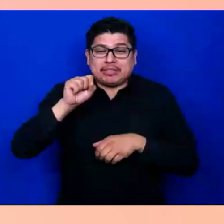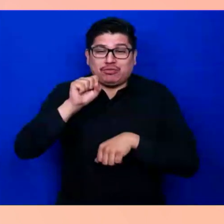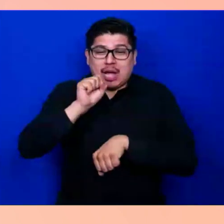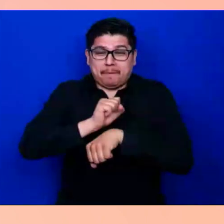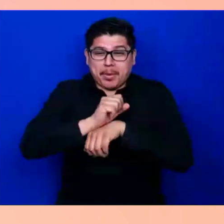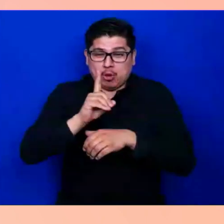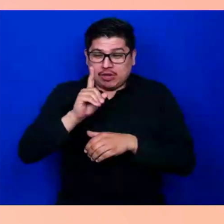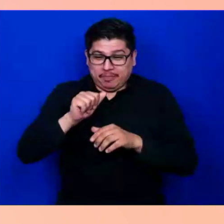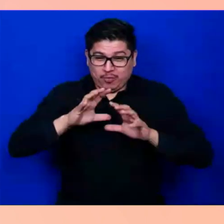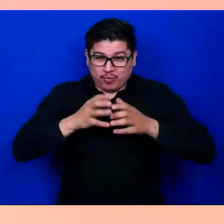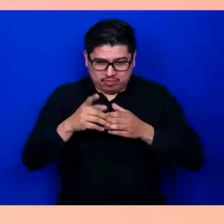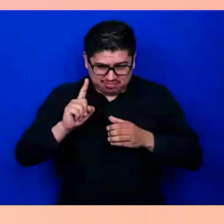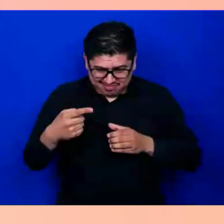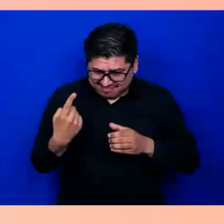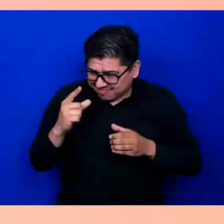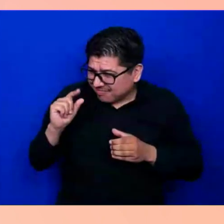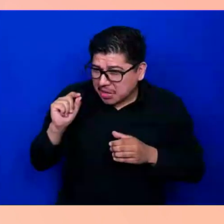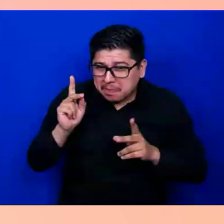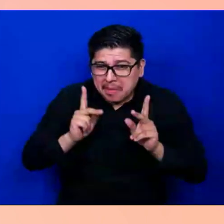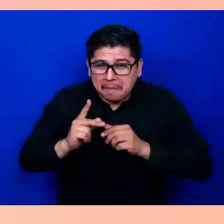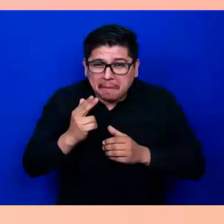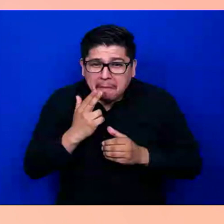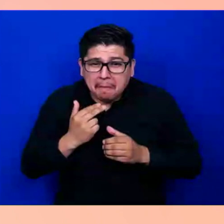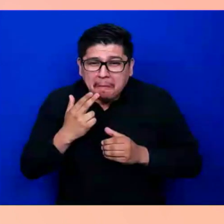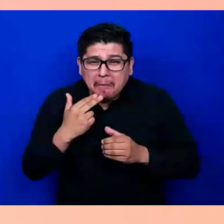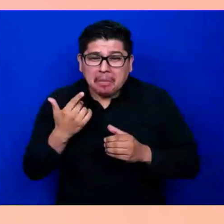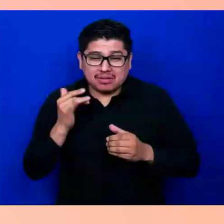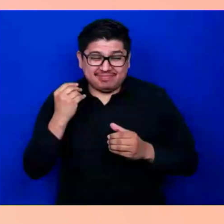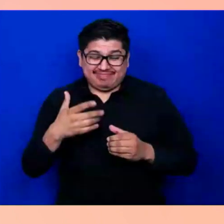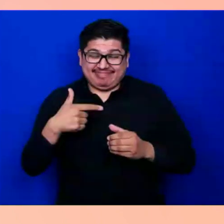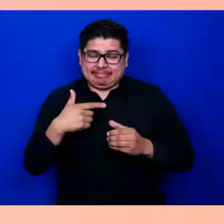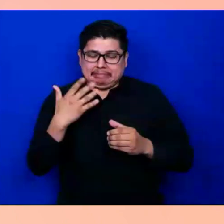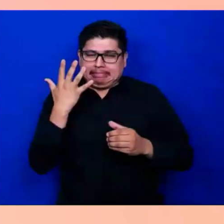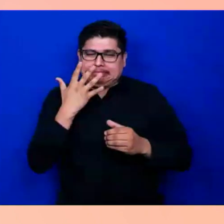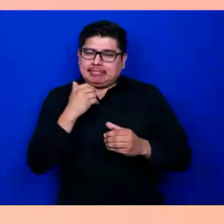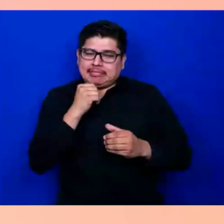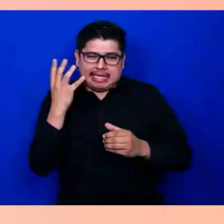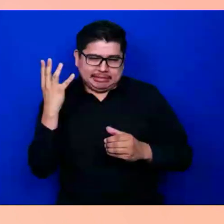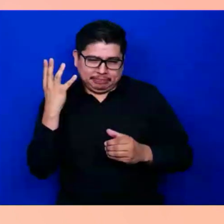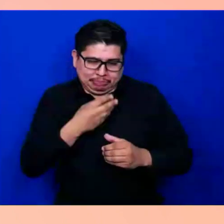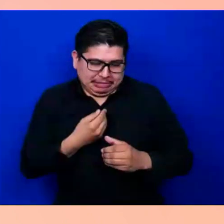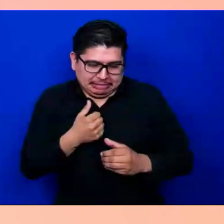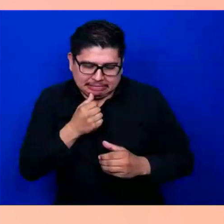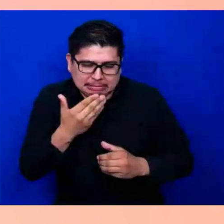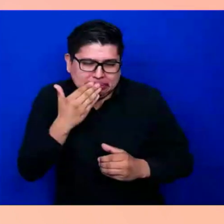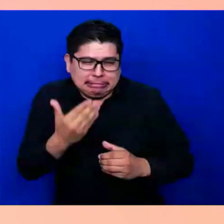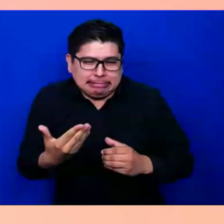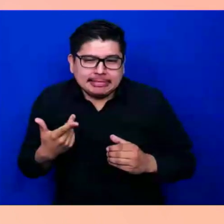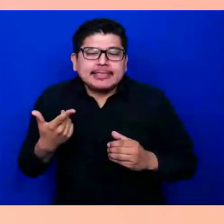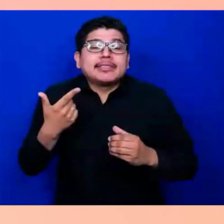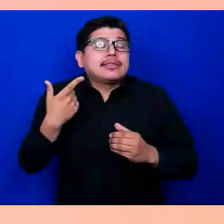and the banner wasn't pretty. It's grown a little sense. Last year we had the pleasure of hosting over